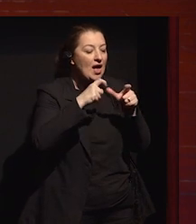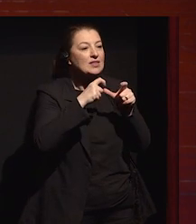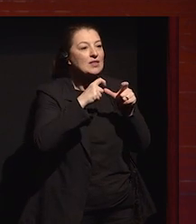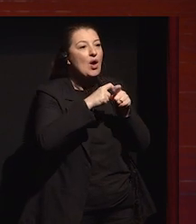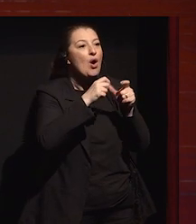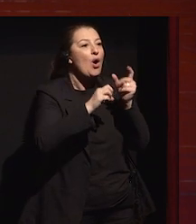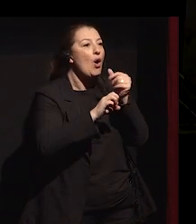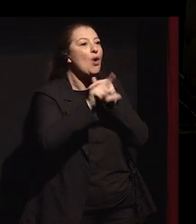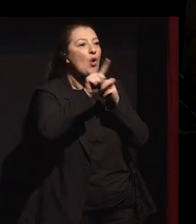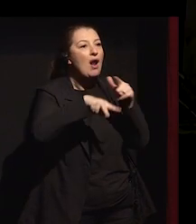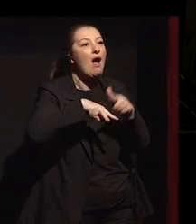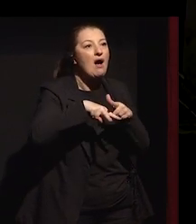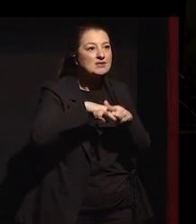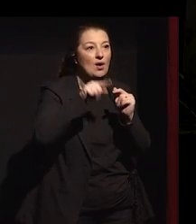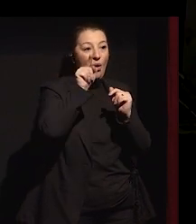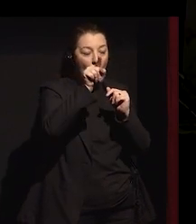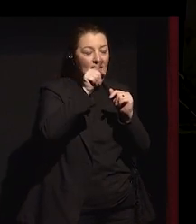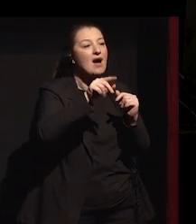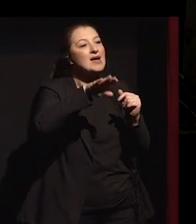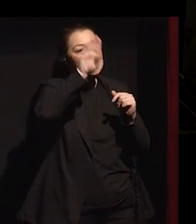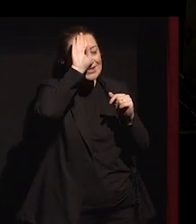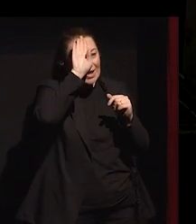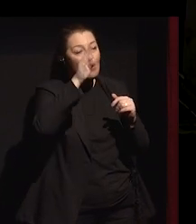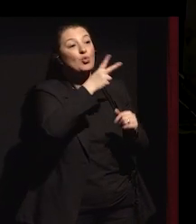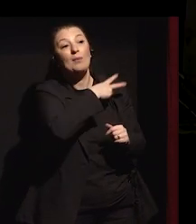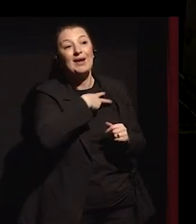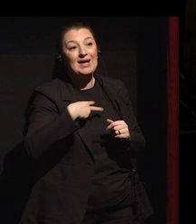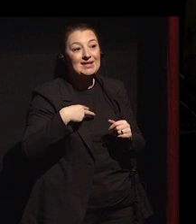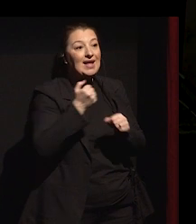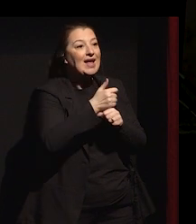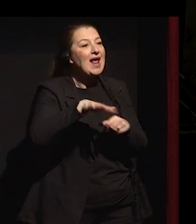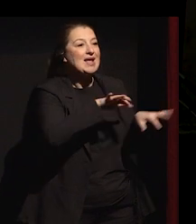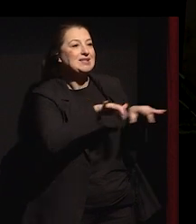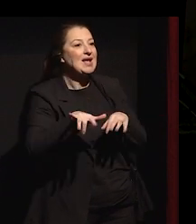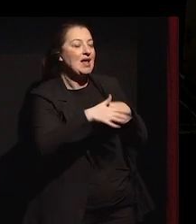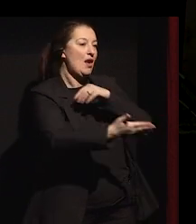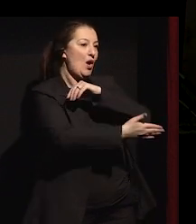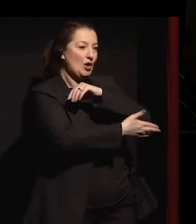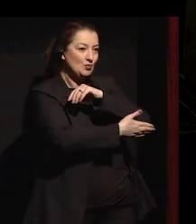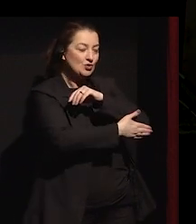of the Istanbul Metropolitan Municipality. And we'd like to pass on our thanks to the whole of the municipality,